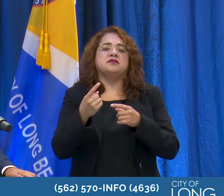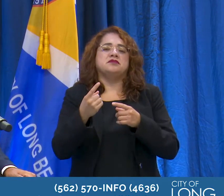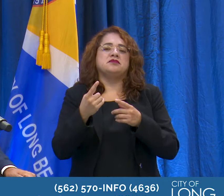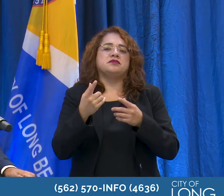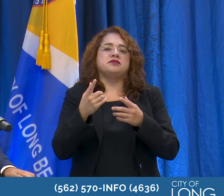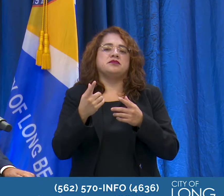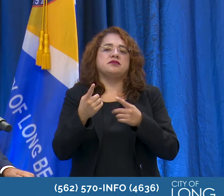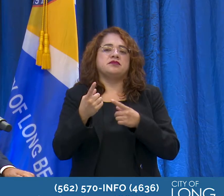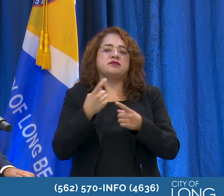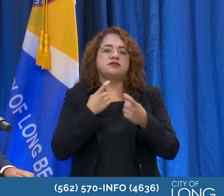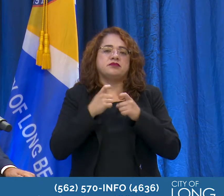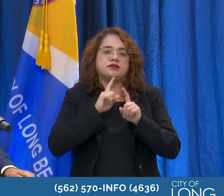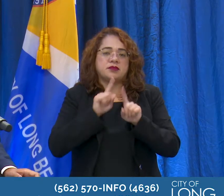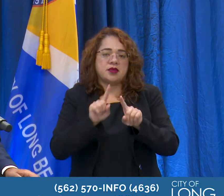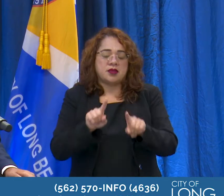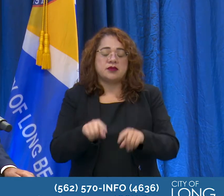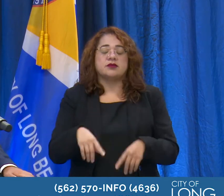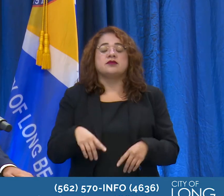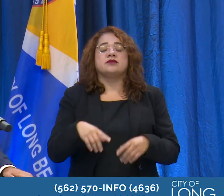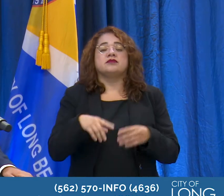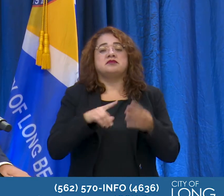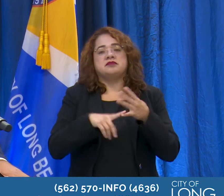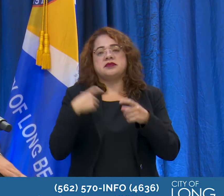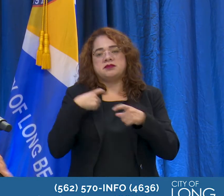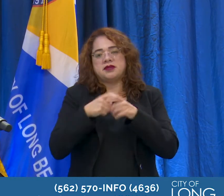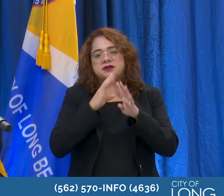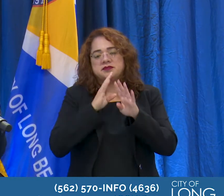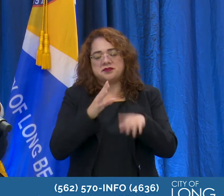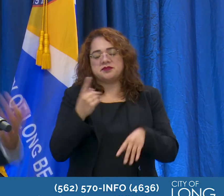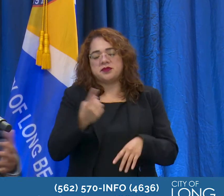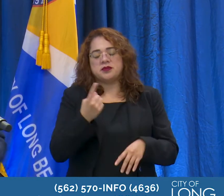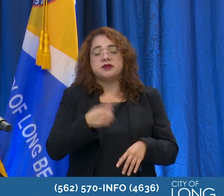power outages and some of the State messaging and